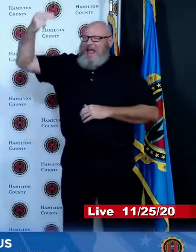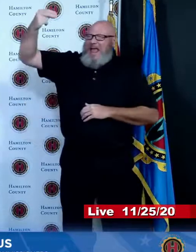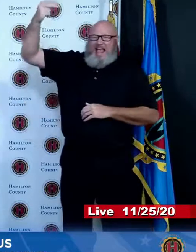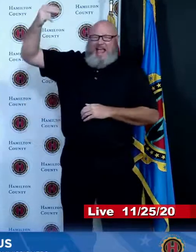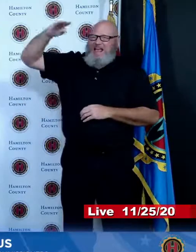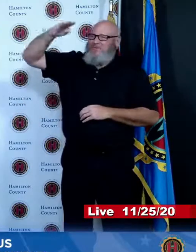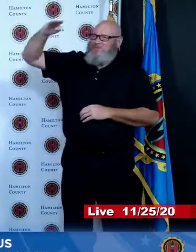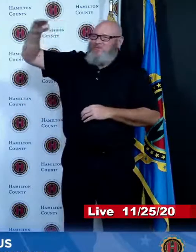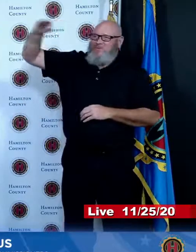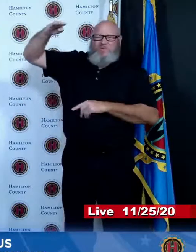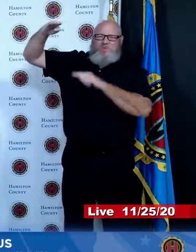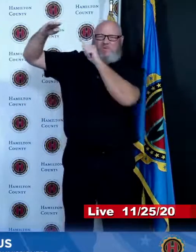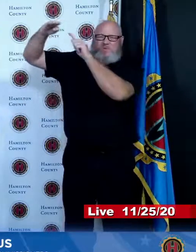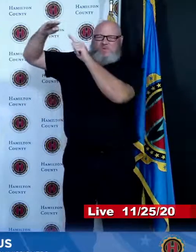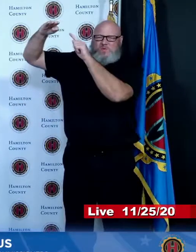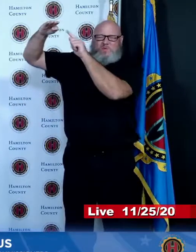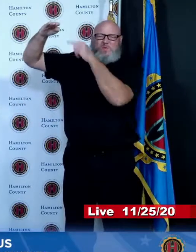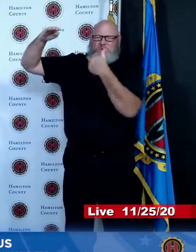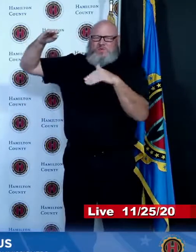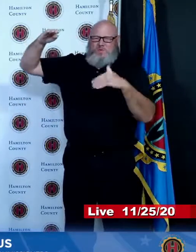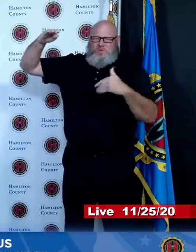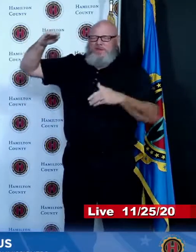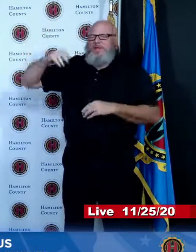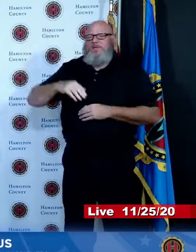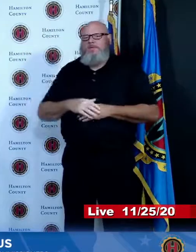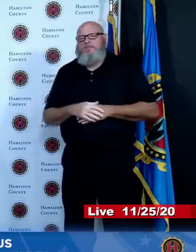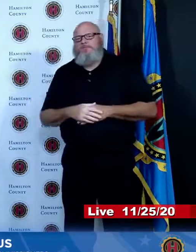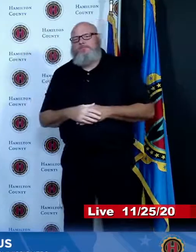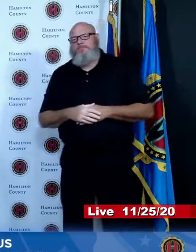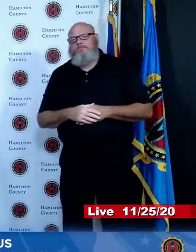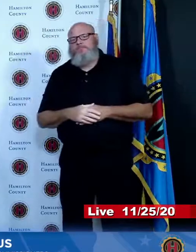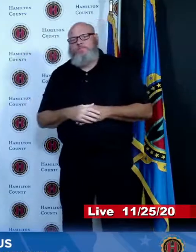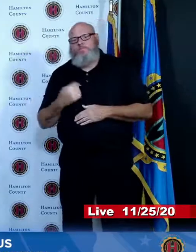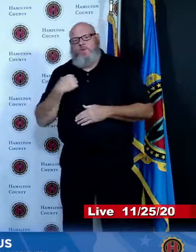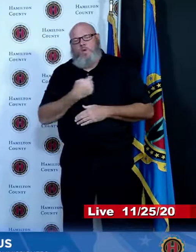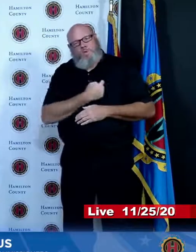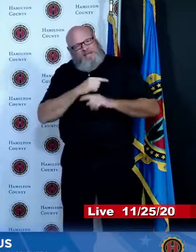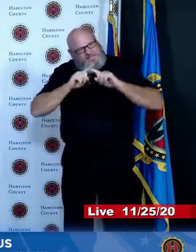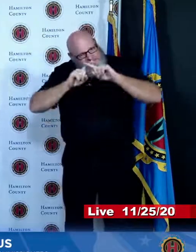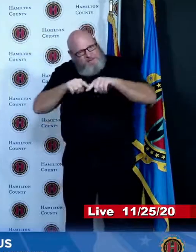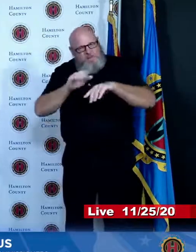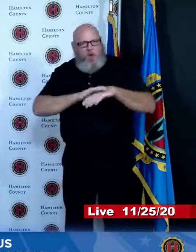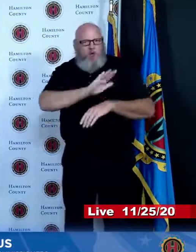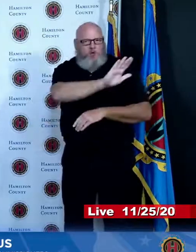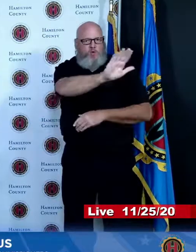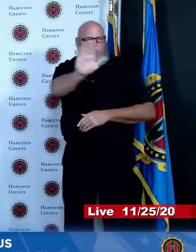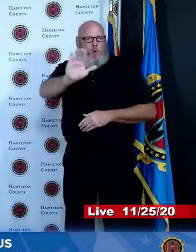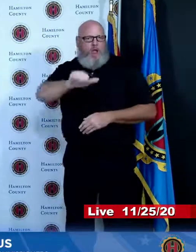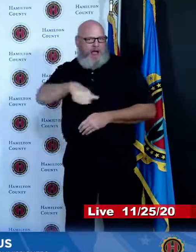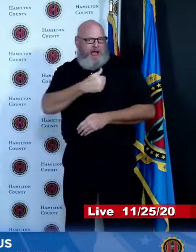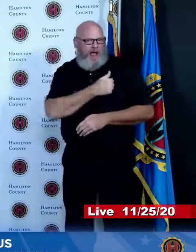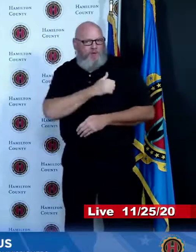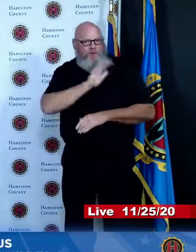and behaviors drive all of this but at this moment in time we're on a plateau so that's the good news